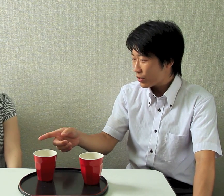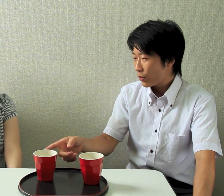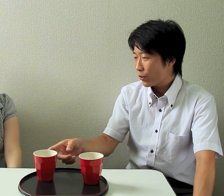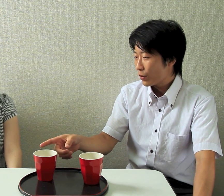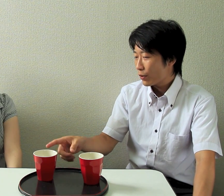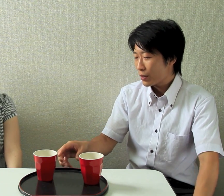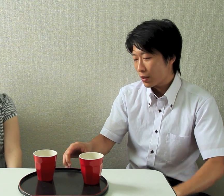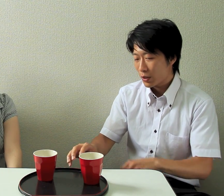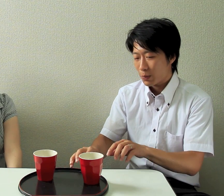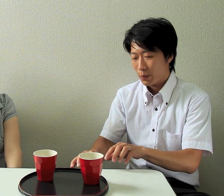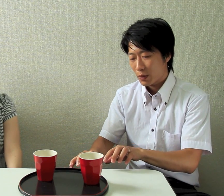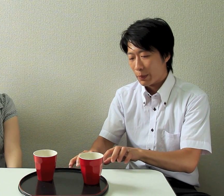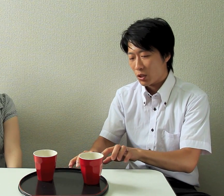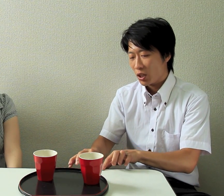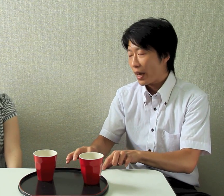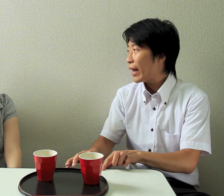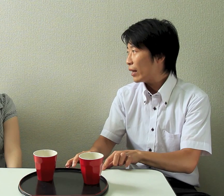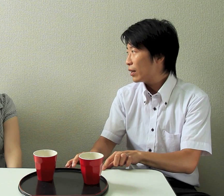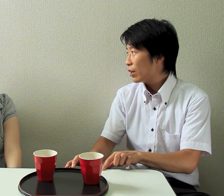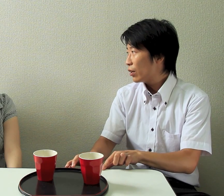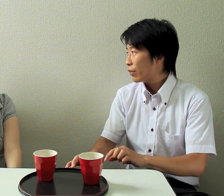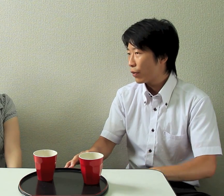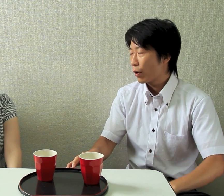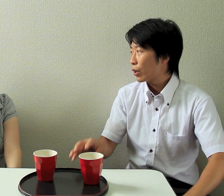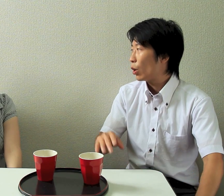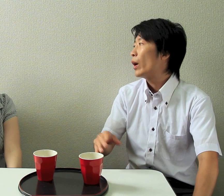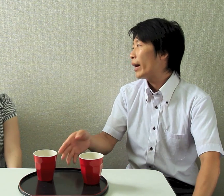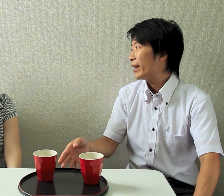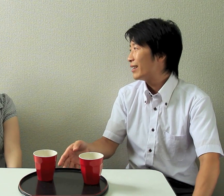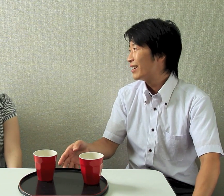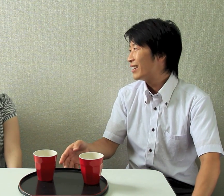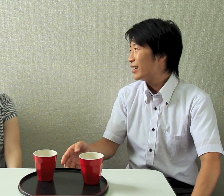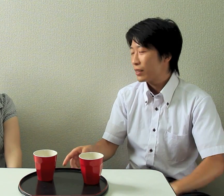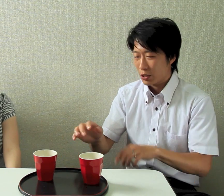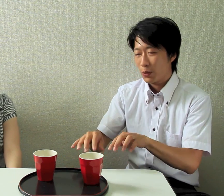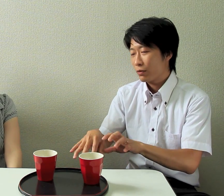She would type "GA" = meaning "Go Ahead"